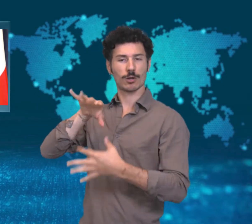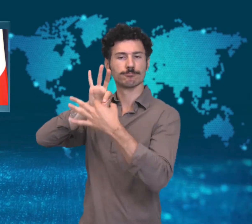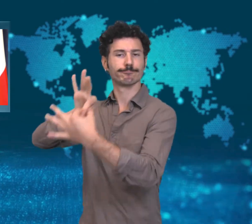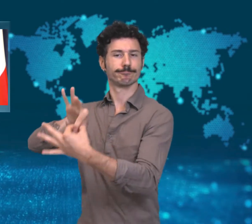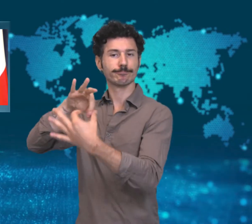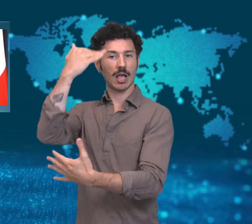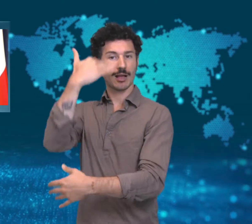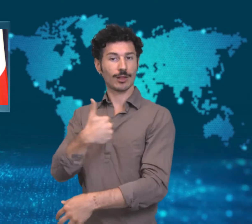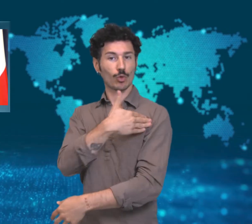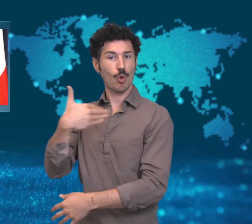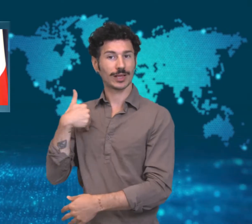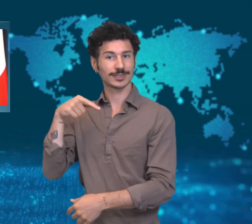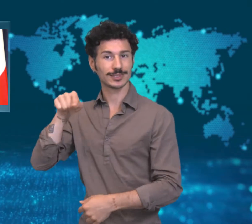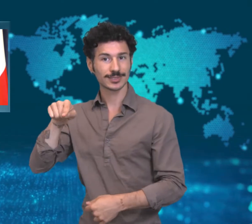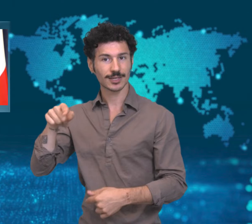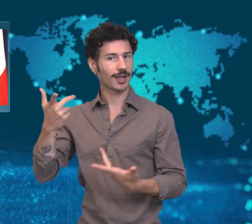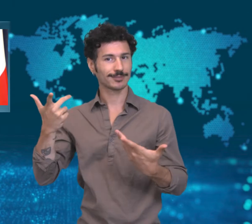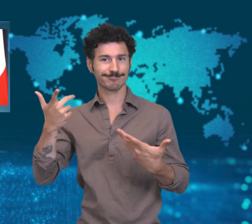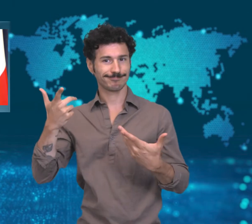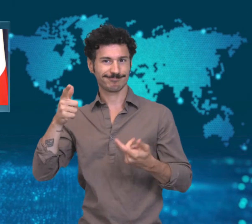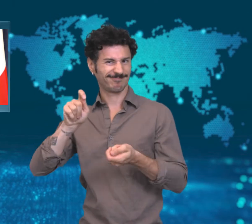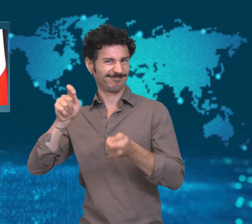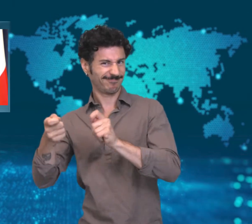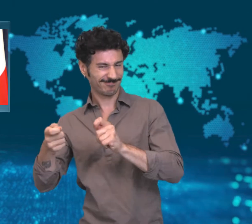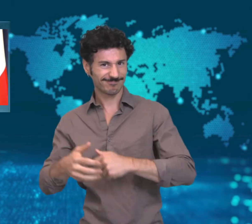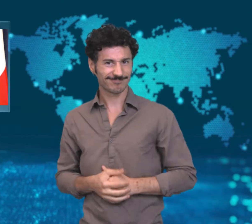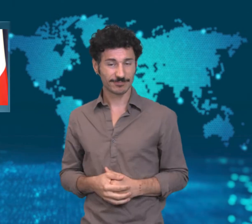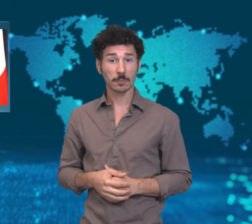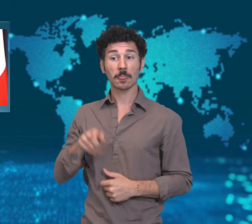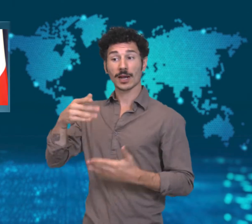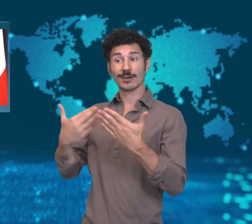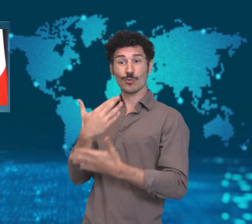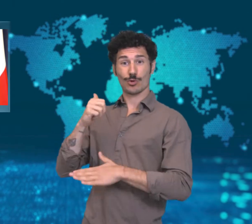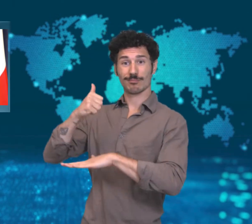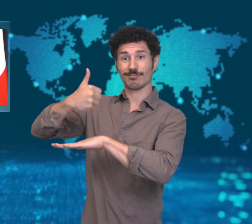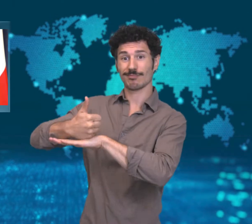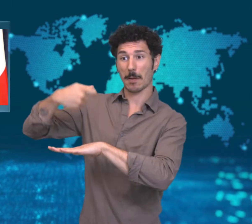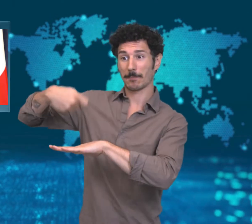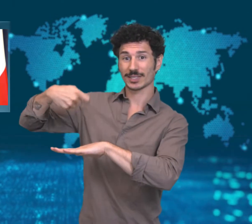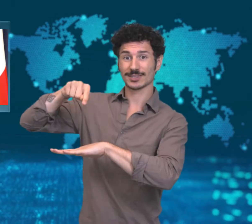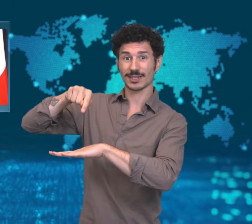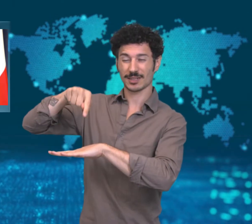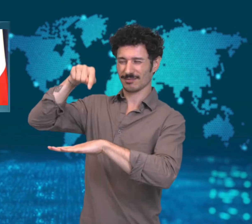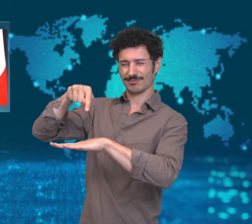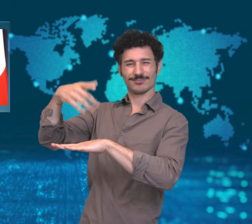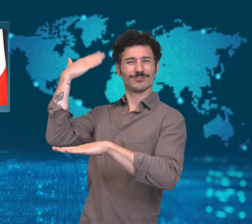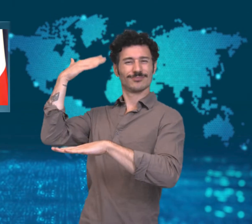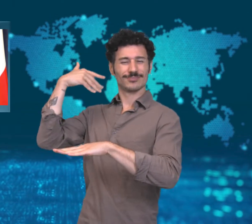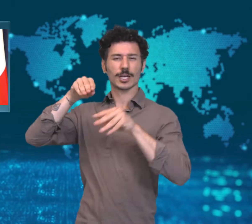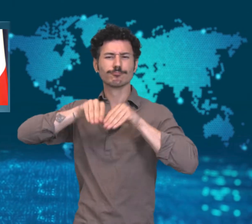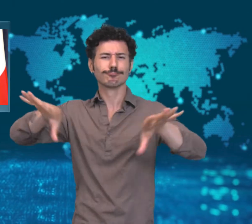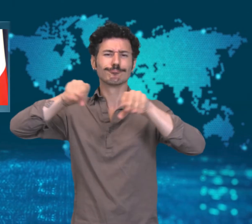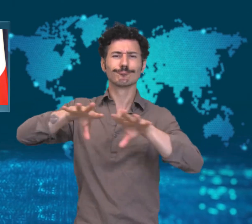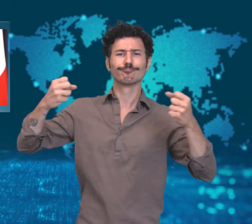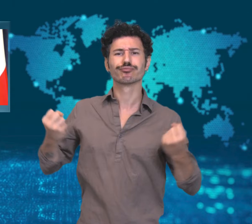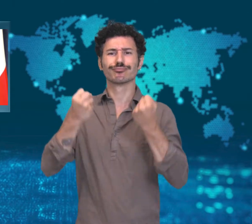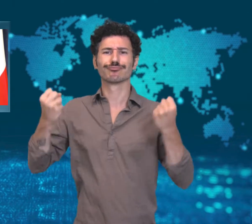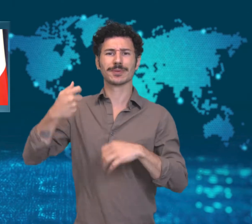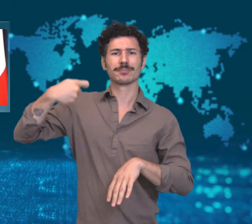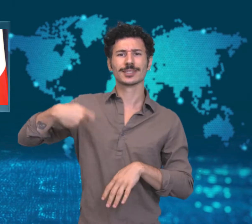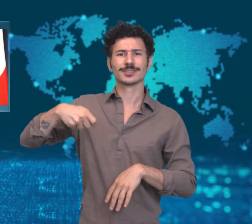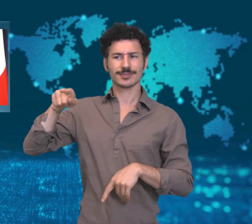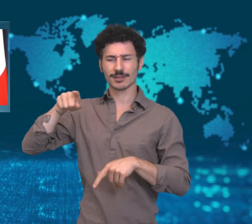but the current ruling party is closely aligned to the Catholic Church.